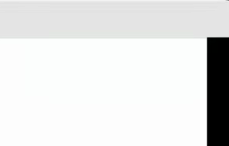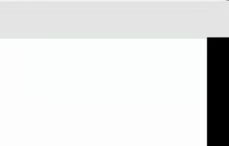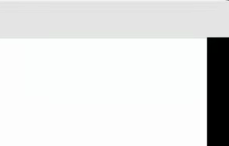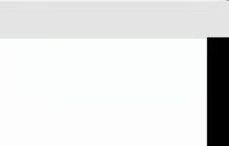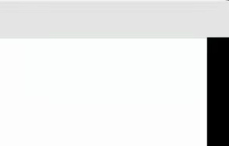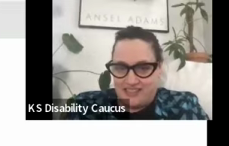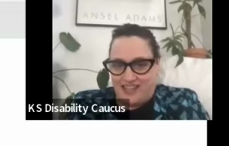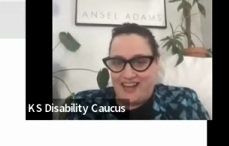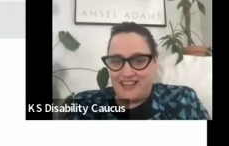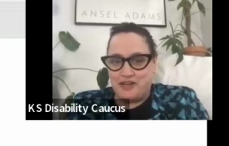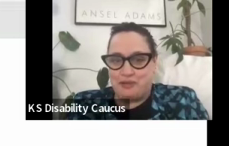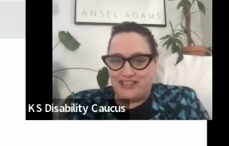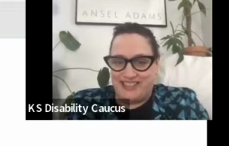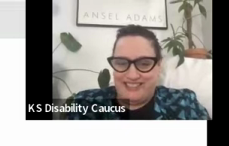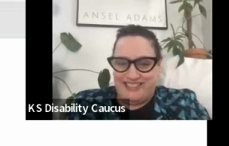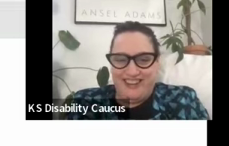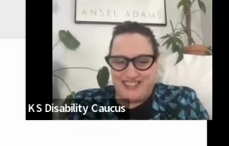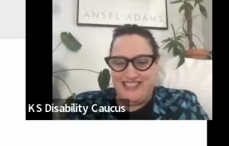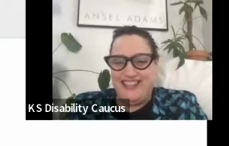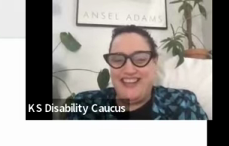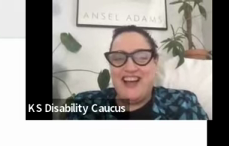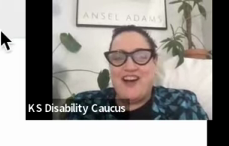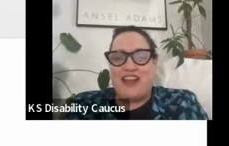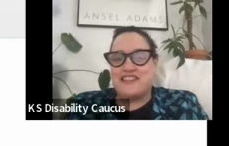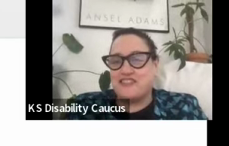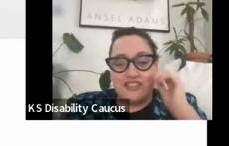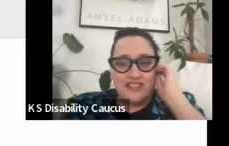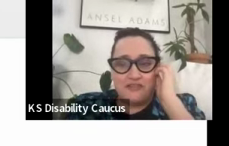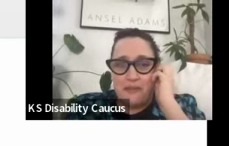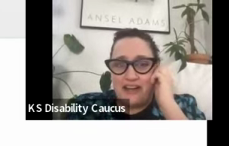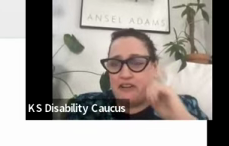Our presenters this slide is useless I'm so sorry everyone. Angie Brunk. Angie, yes.